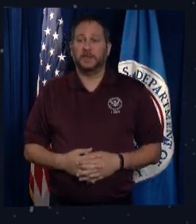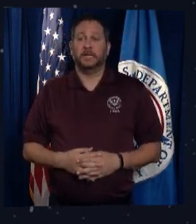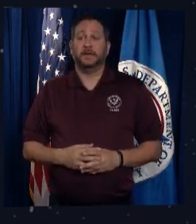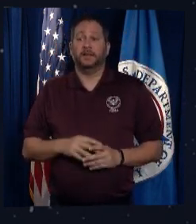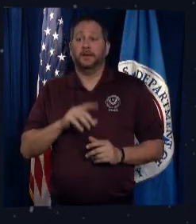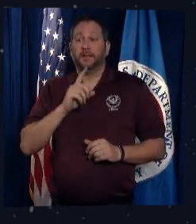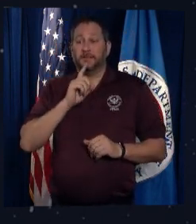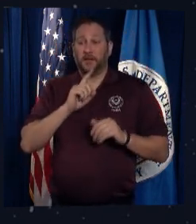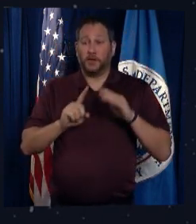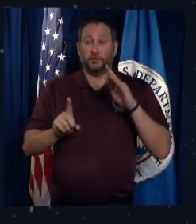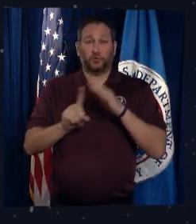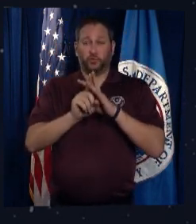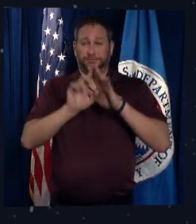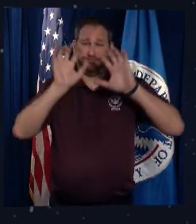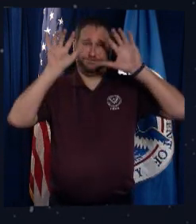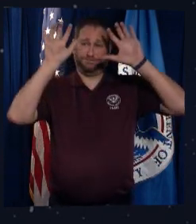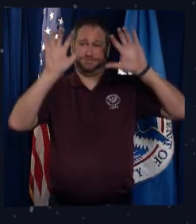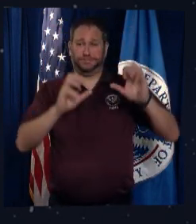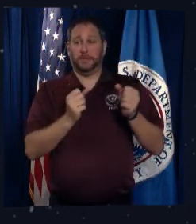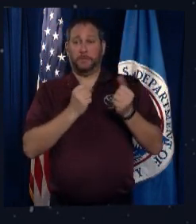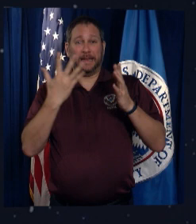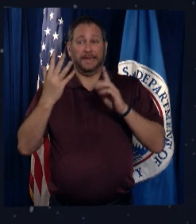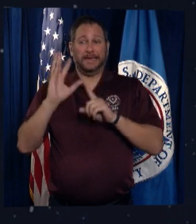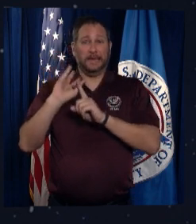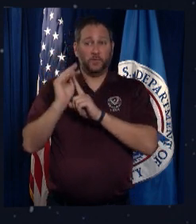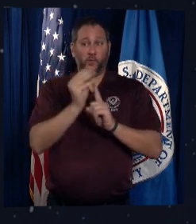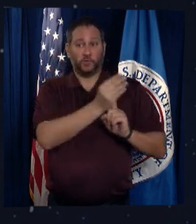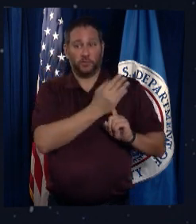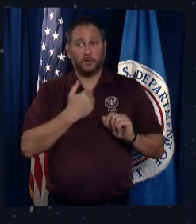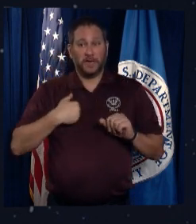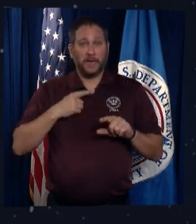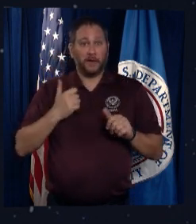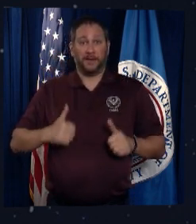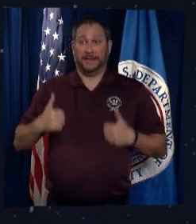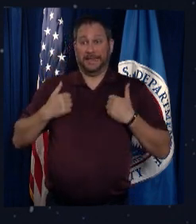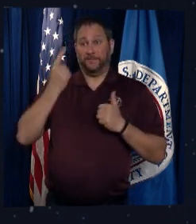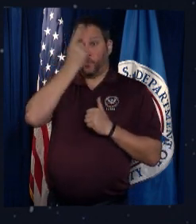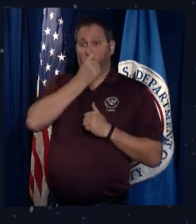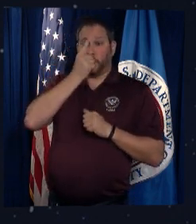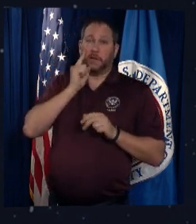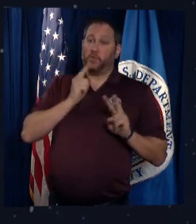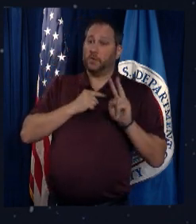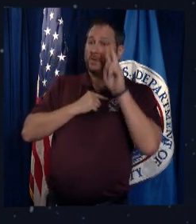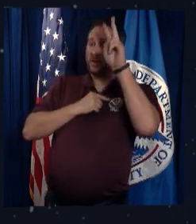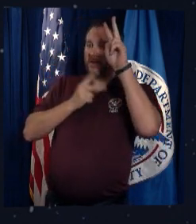Orion. If I was a part of the Ojibwe culture, I would see Wintermaker. And if